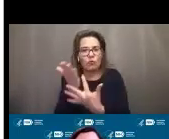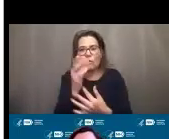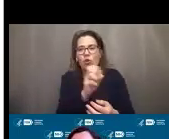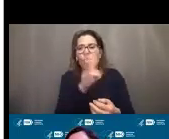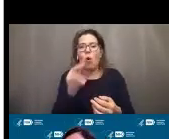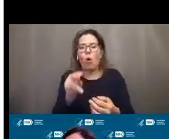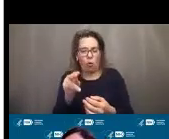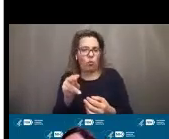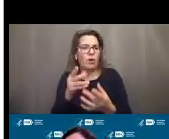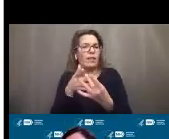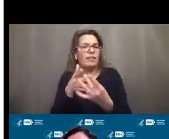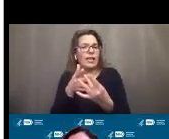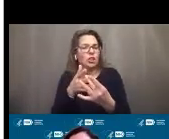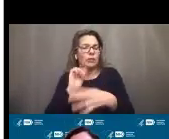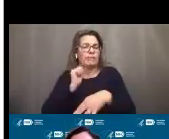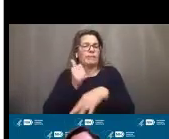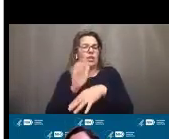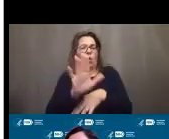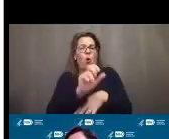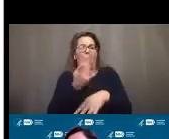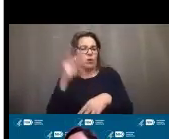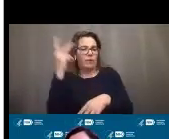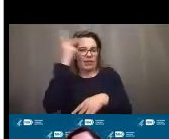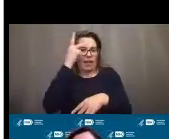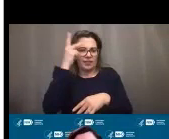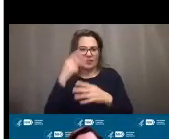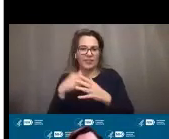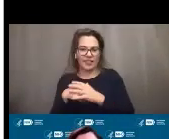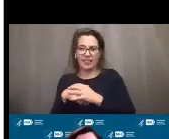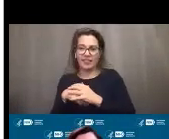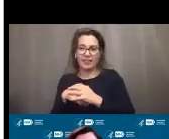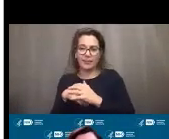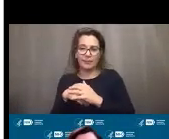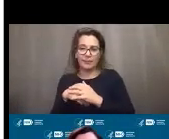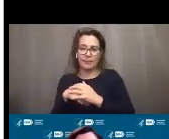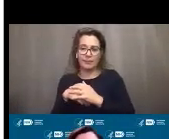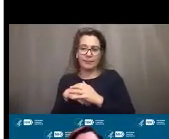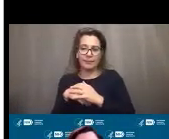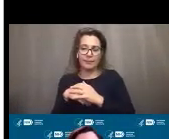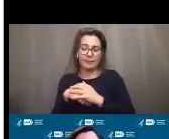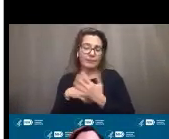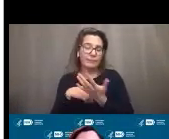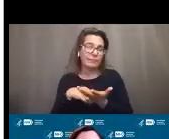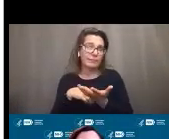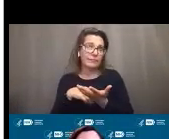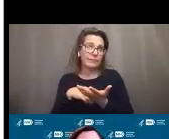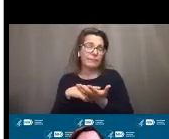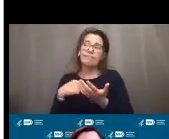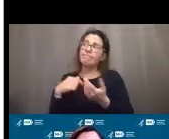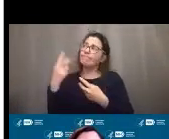And so one of the things that I've actually learned personally through my career within the NCI,